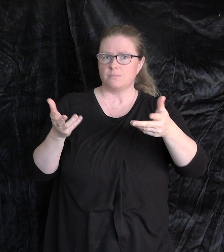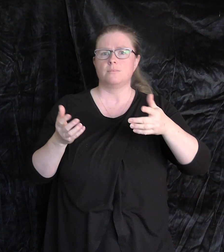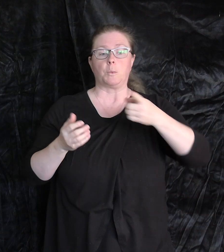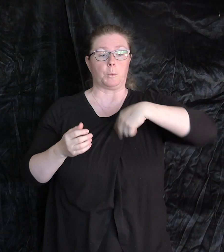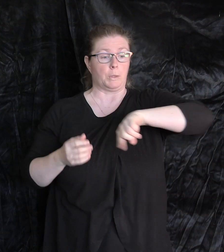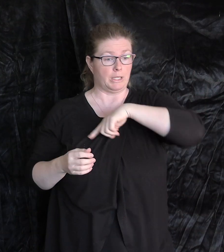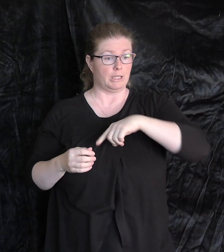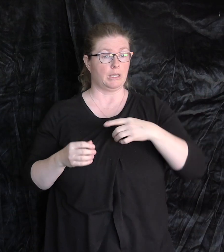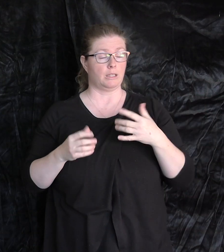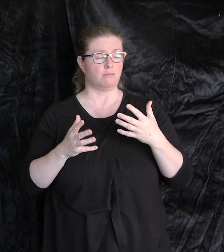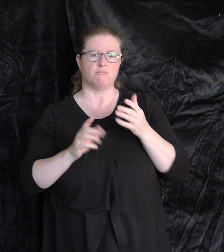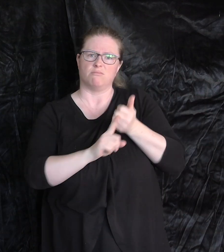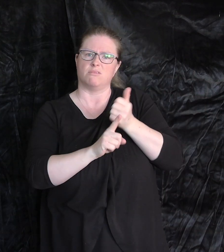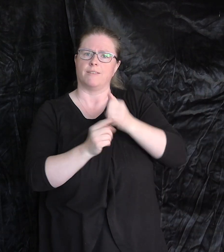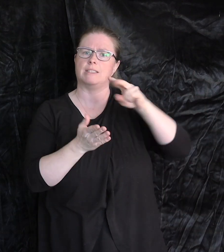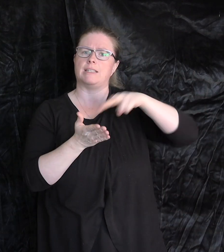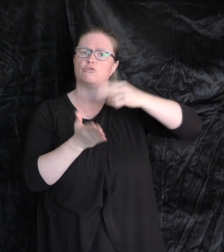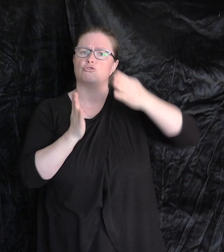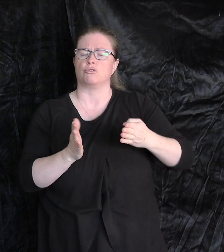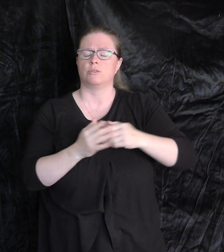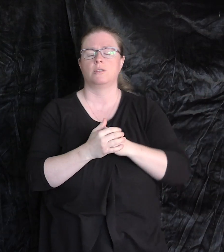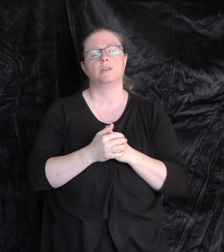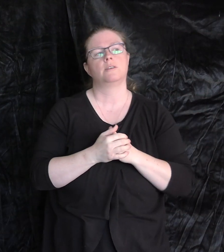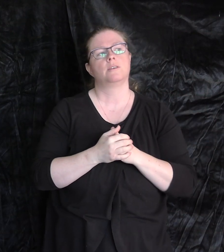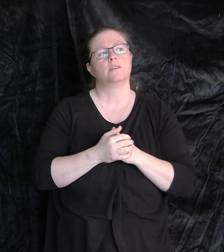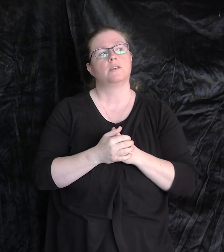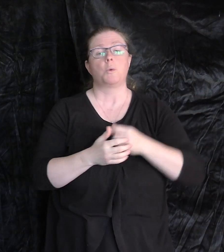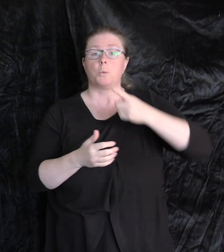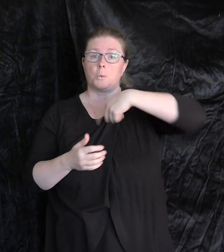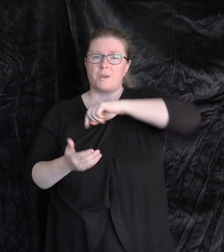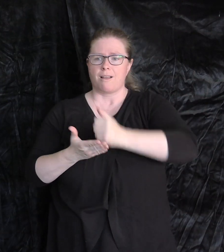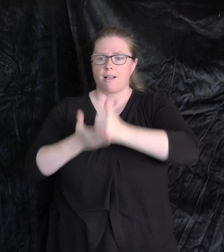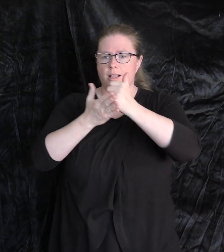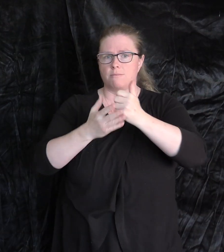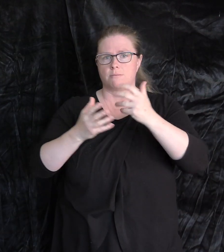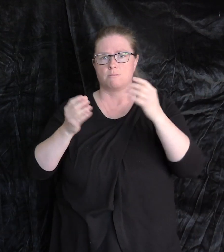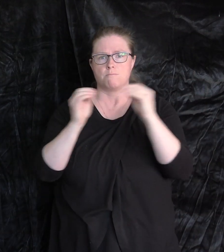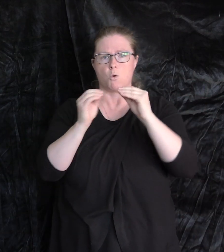personally and culturally then building awareness of the sensibilities someone